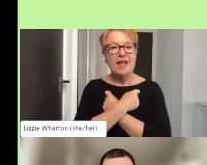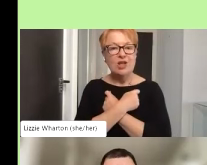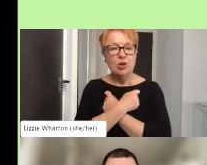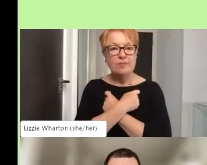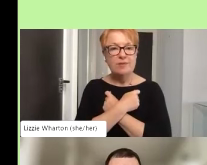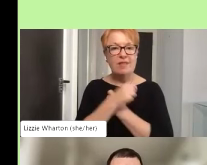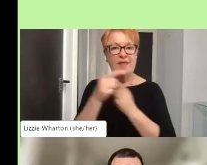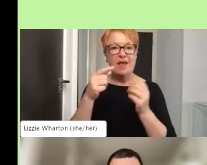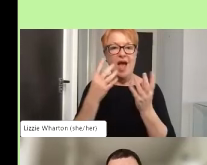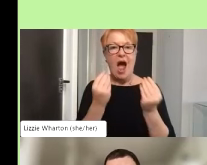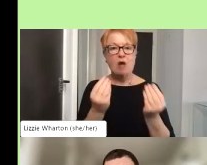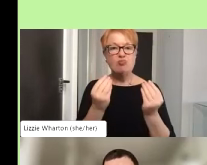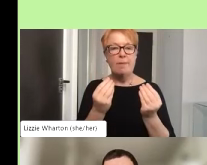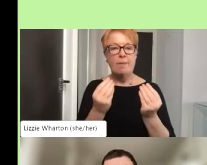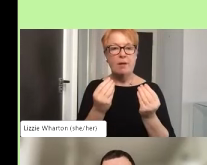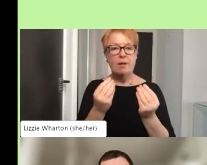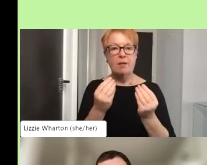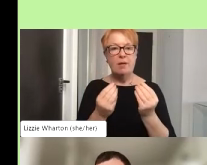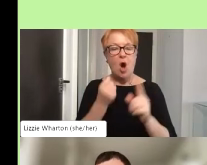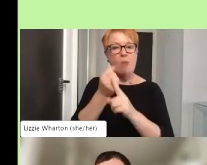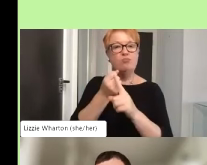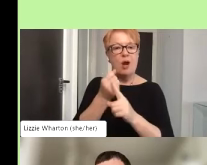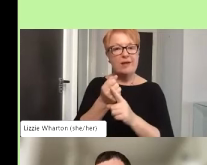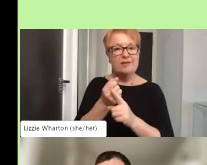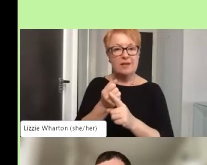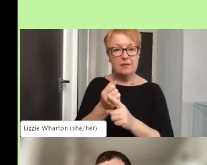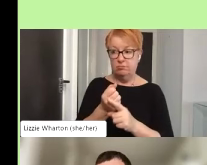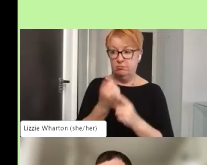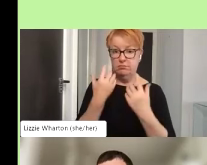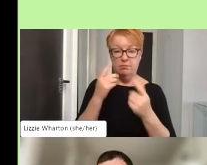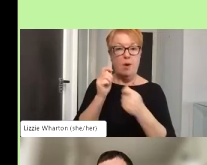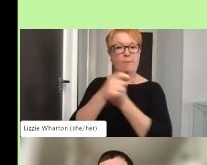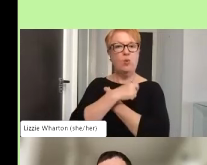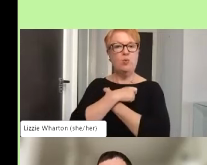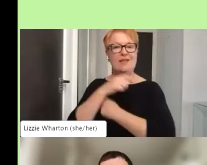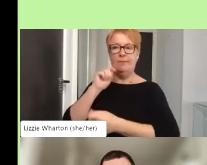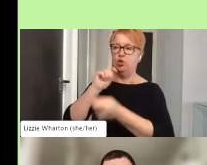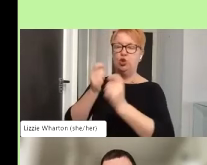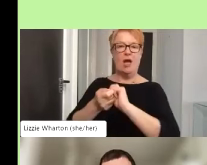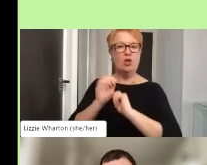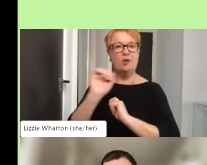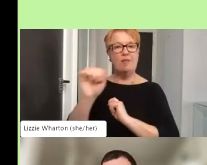and in many different examples, or very simply, you know, even in Europe, because always, whenever I talk about